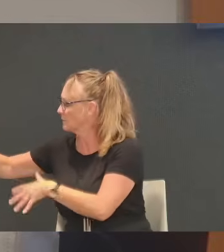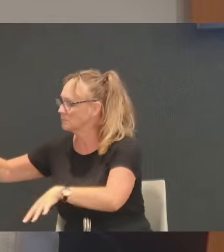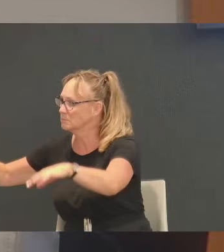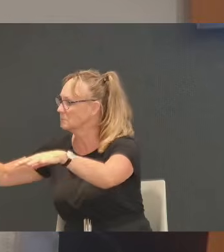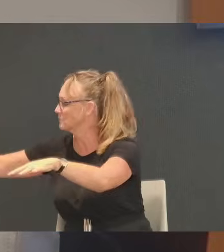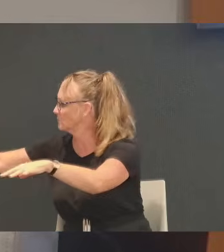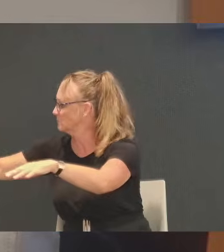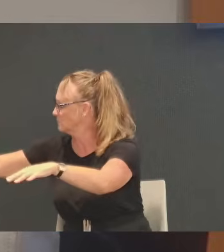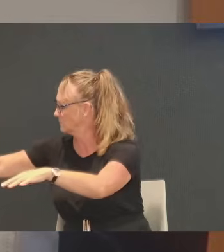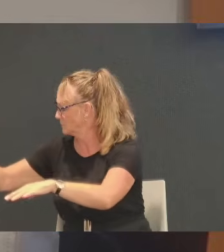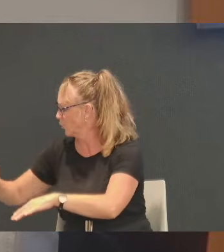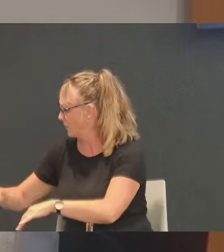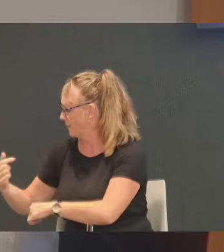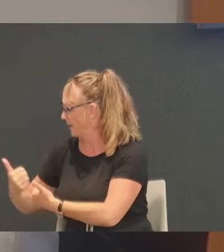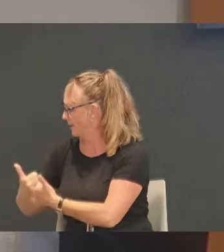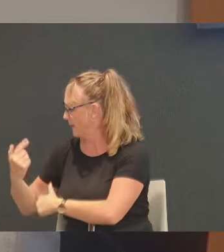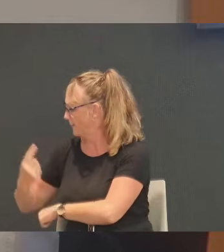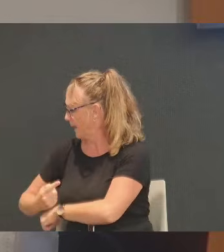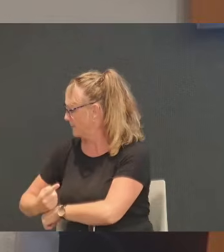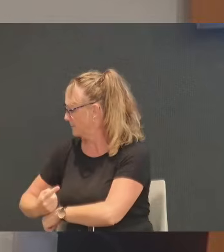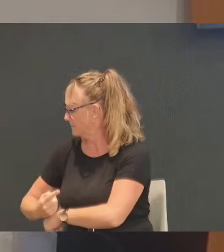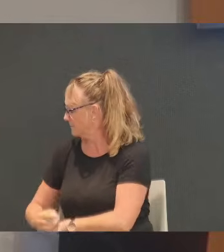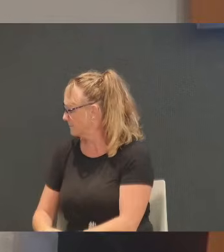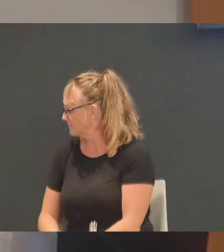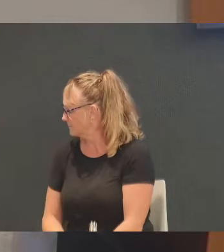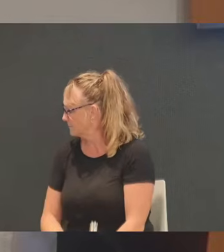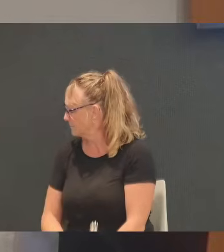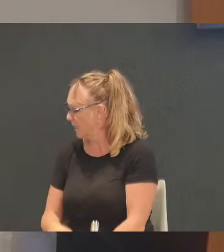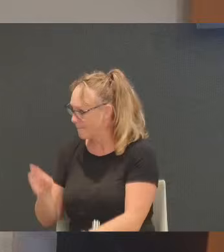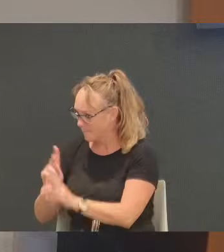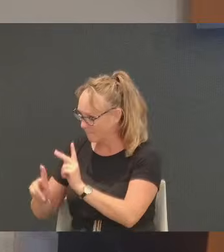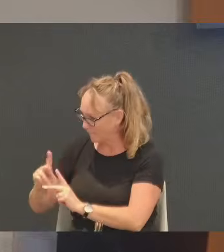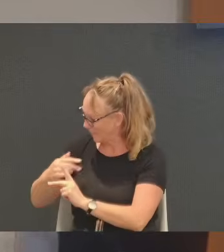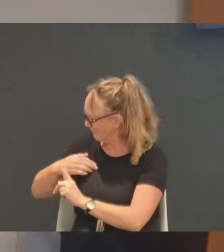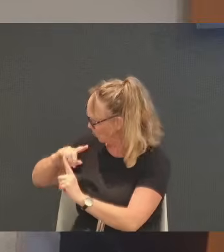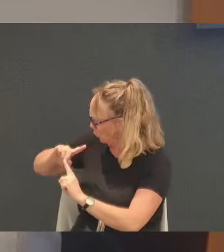on Bengals game day. But you would but people that are going there will still be able to tailgate.